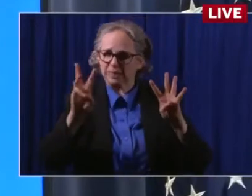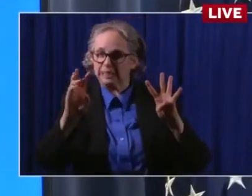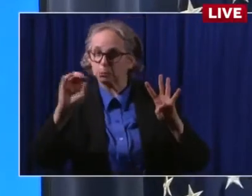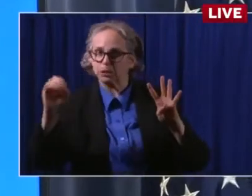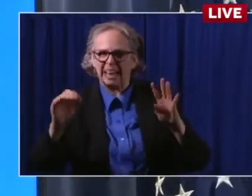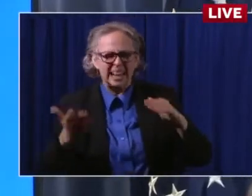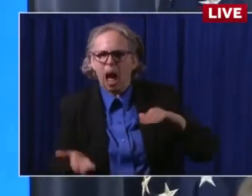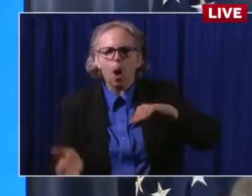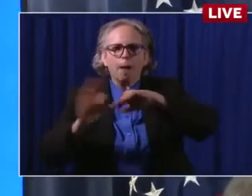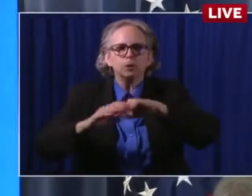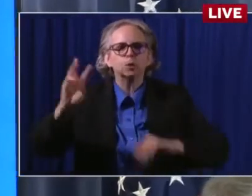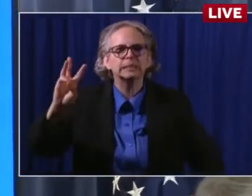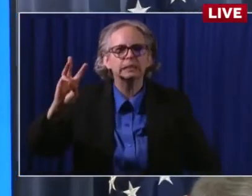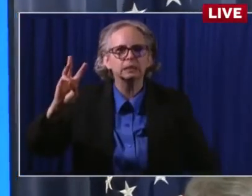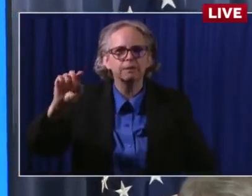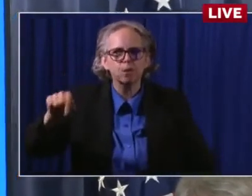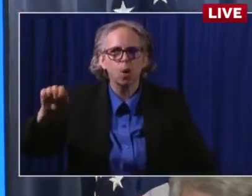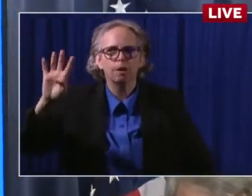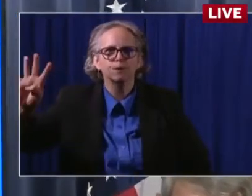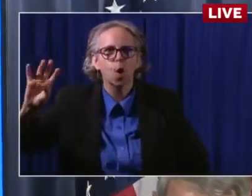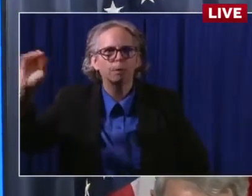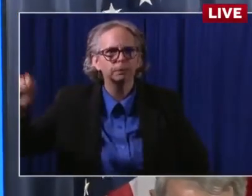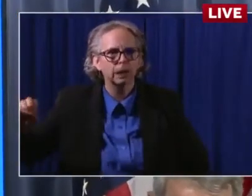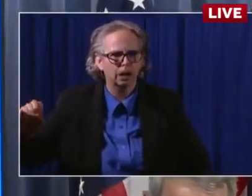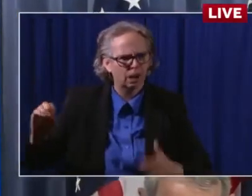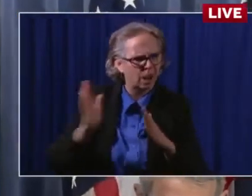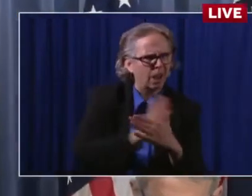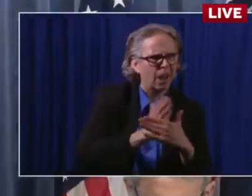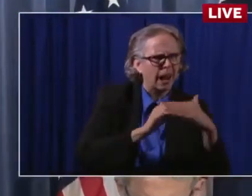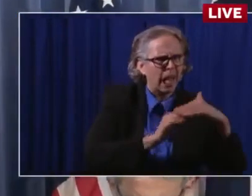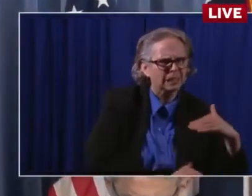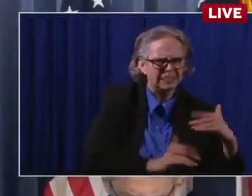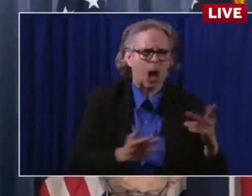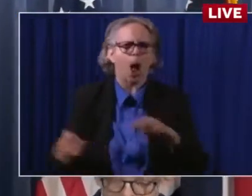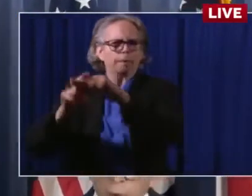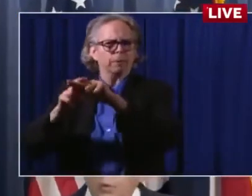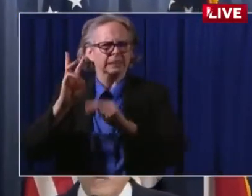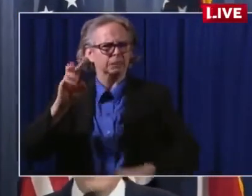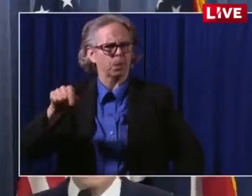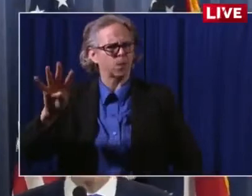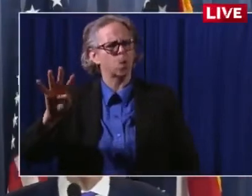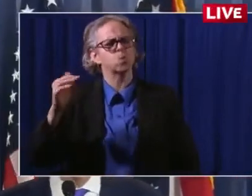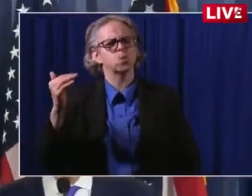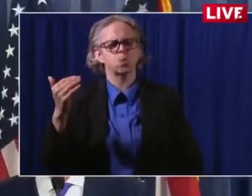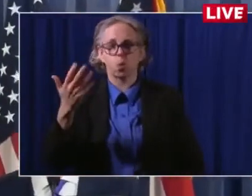HOVERED BETWEEN 4% AND 6% FOR SOME TIME. THIS IS A HIGHER NUMBER.